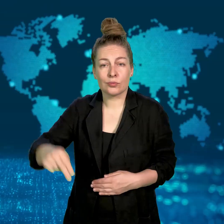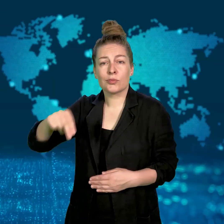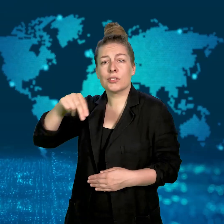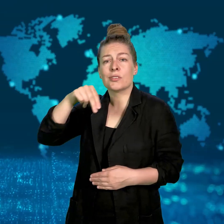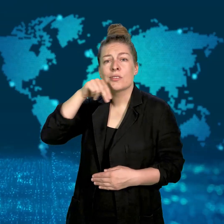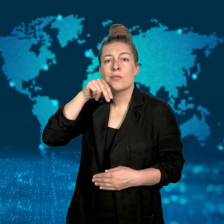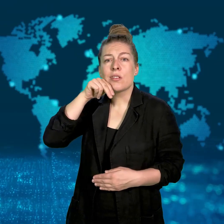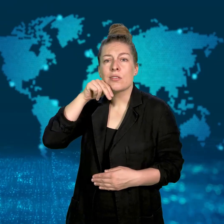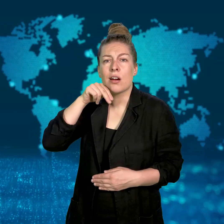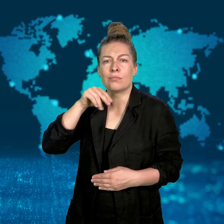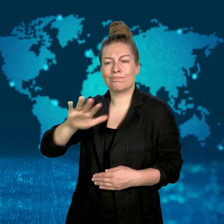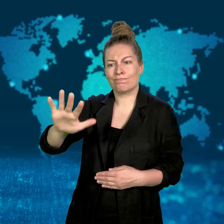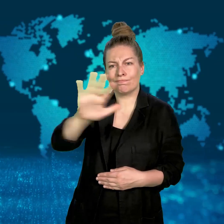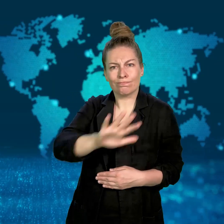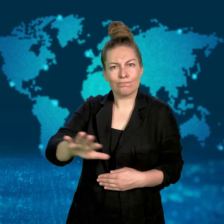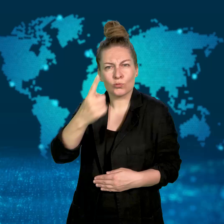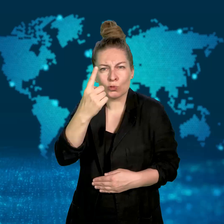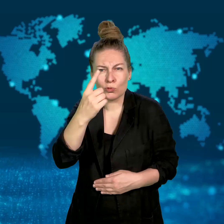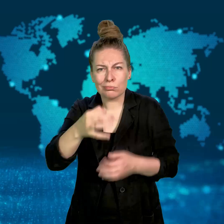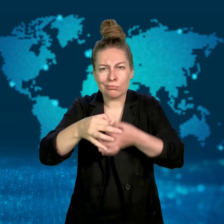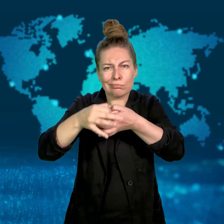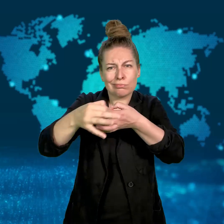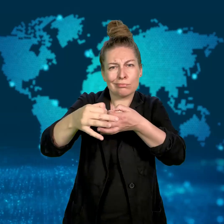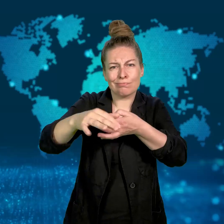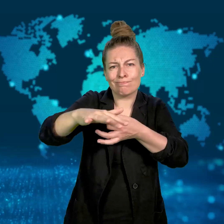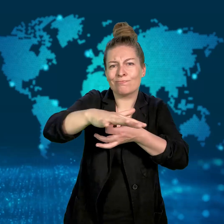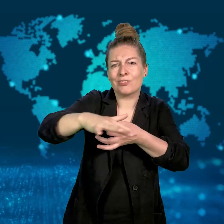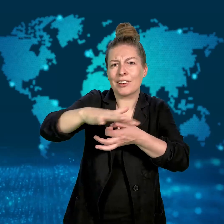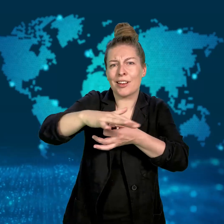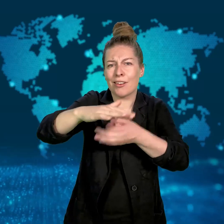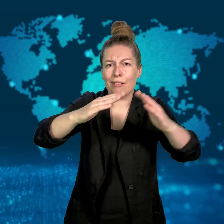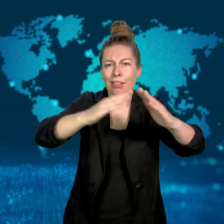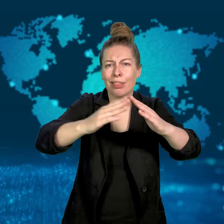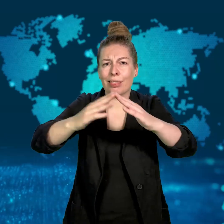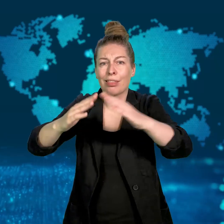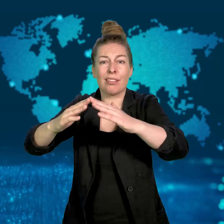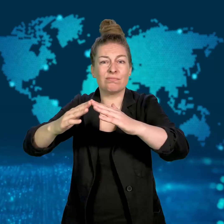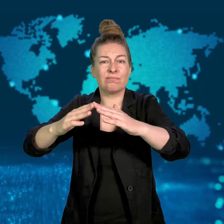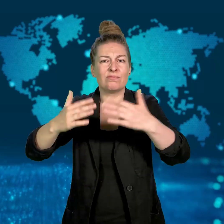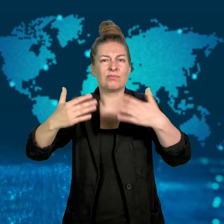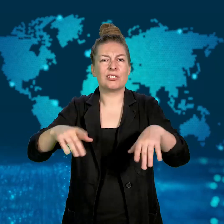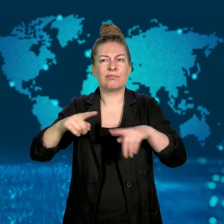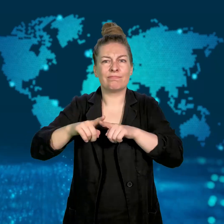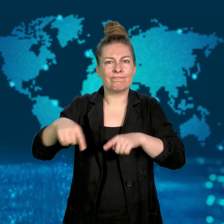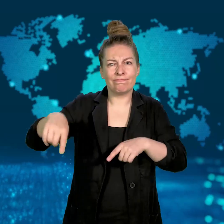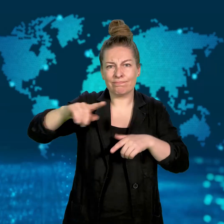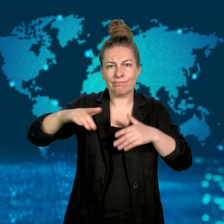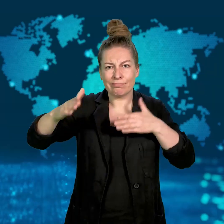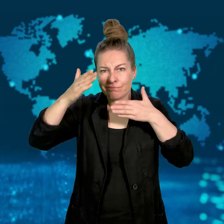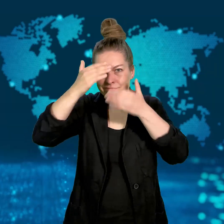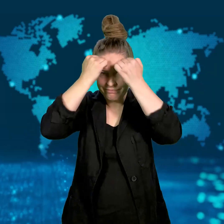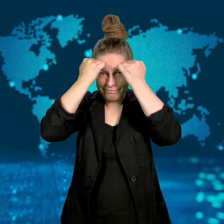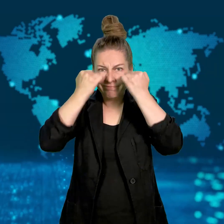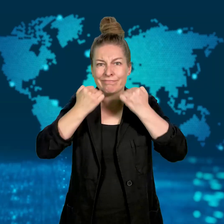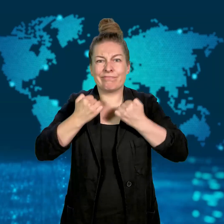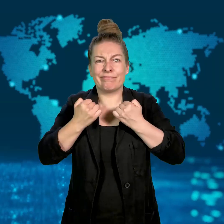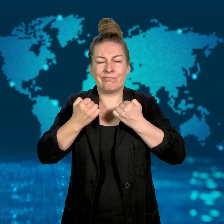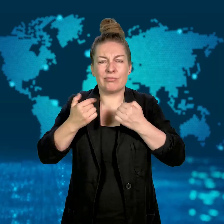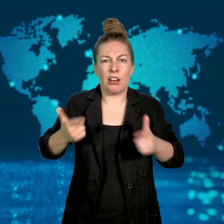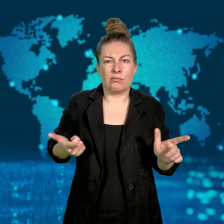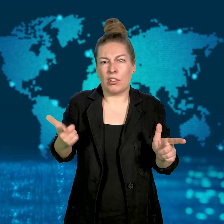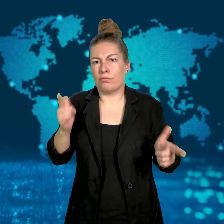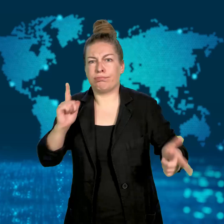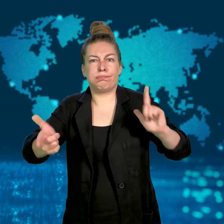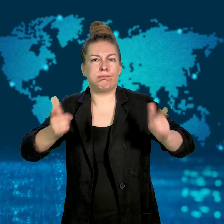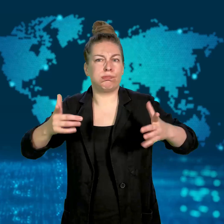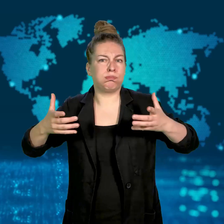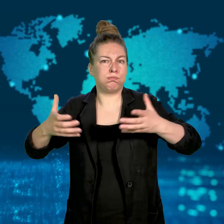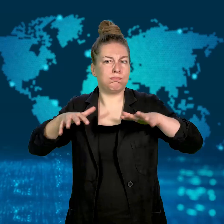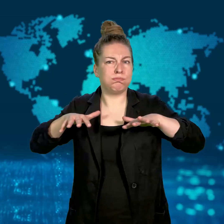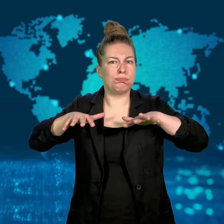[MONIKA]: Attackers of a Nigerian village "prepared tea"